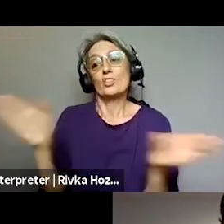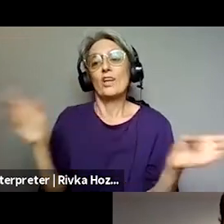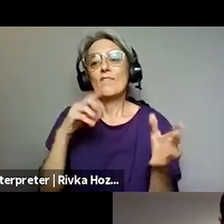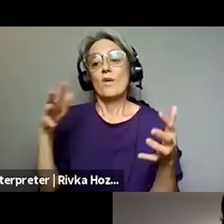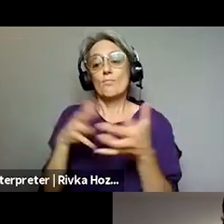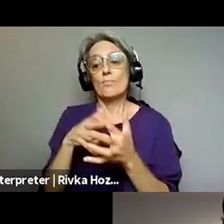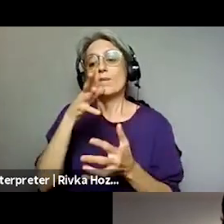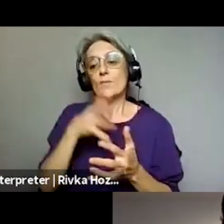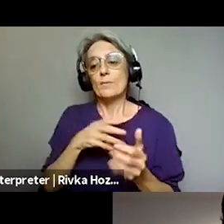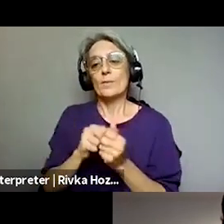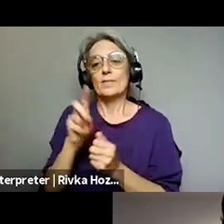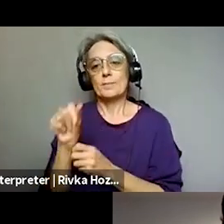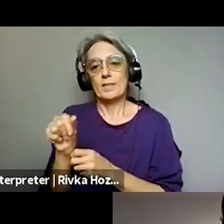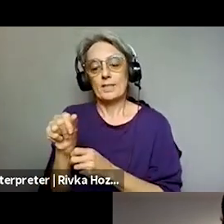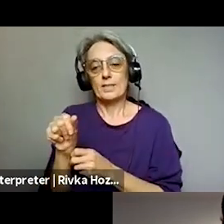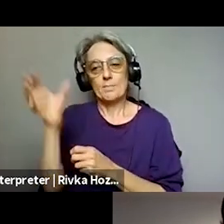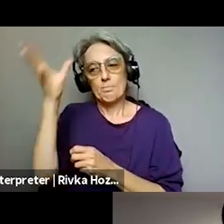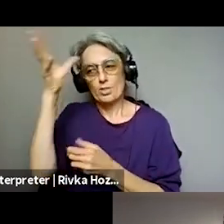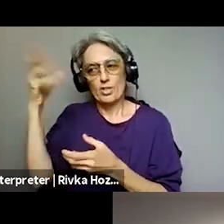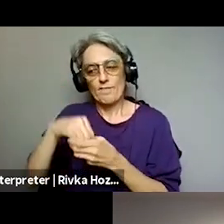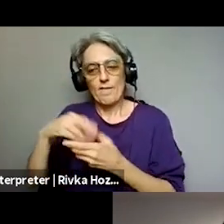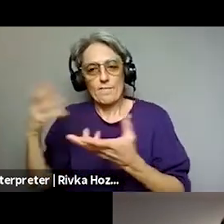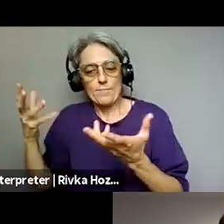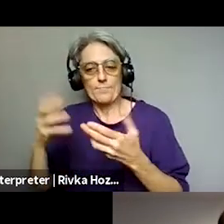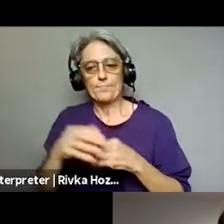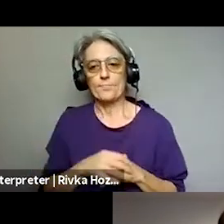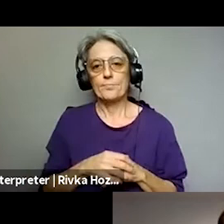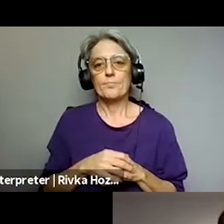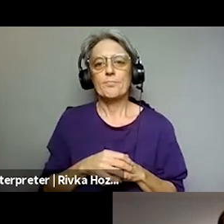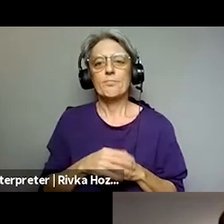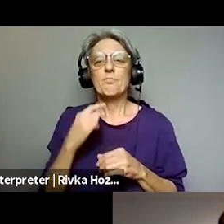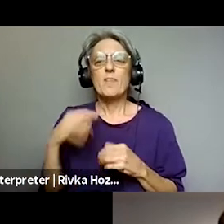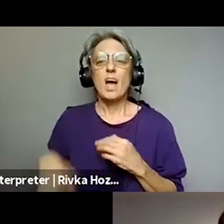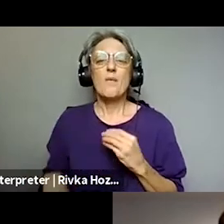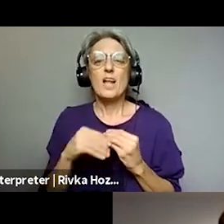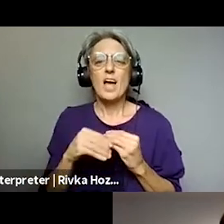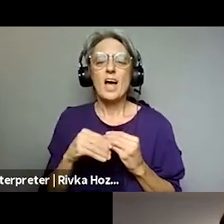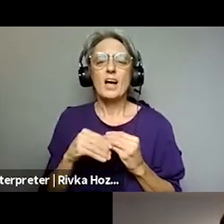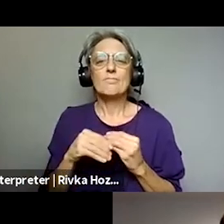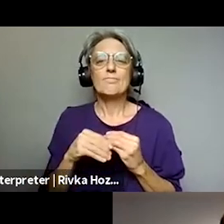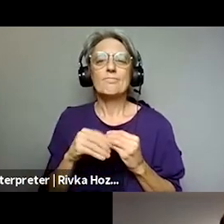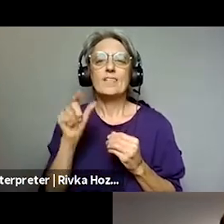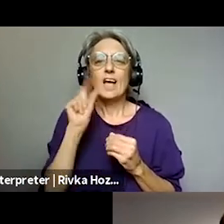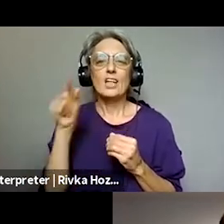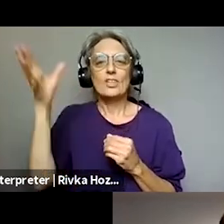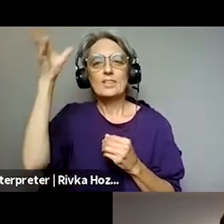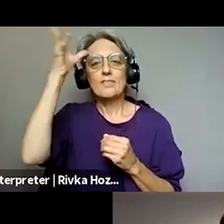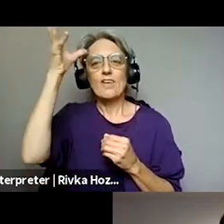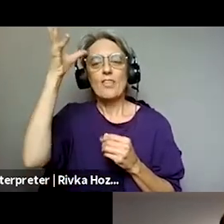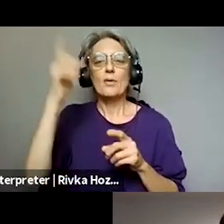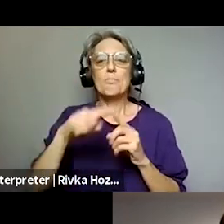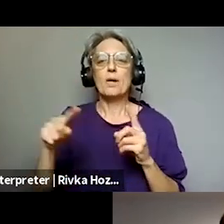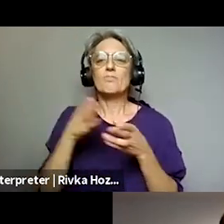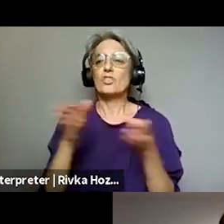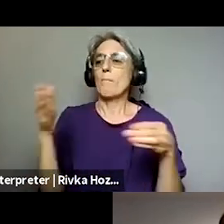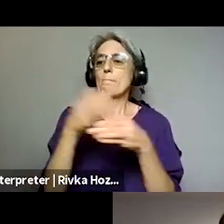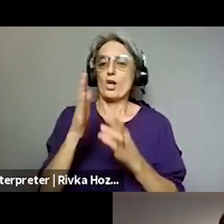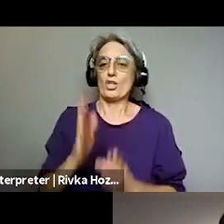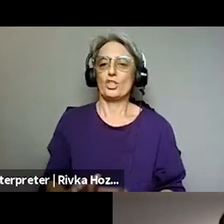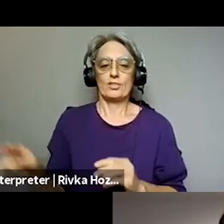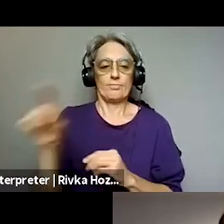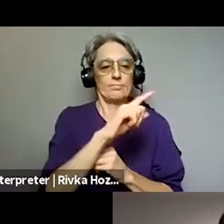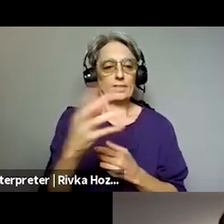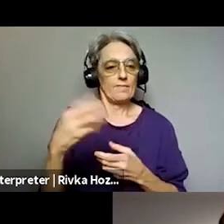And I would expand that out to just partners in general and including parent partners